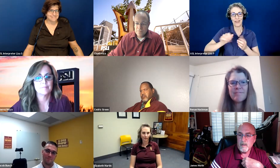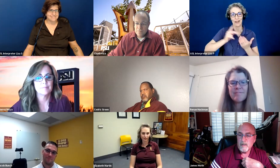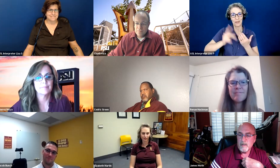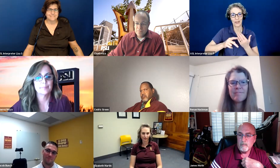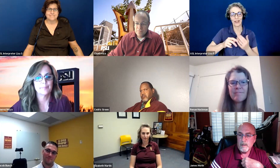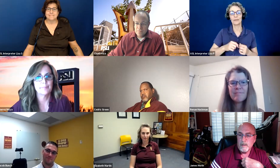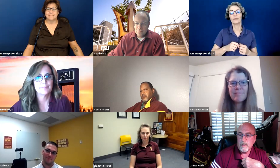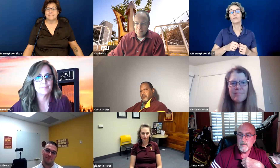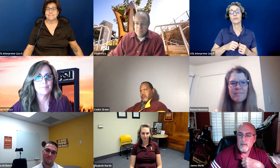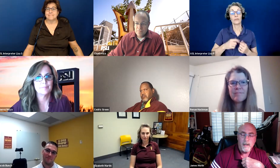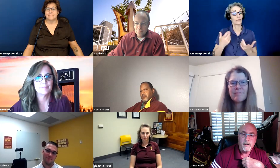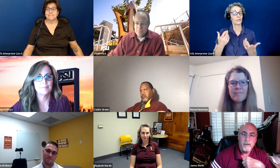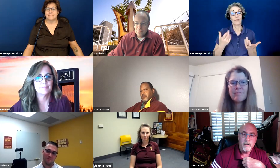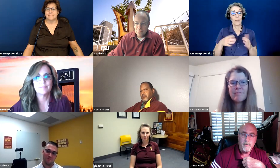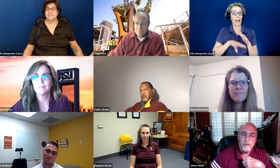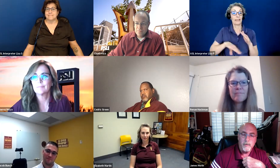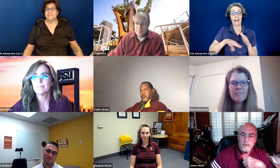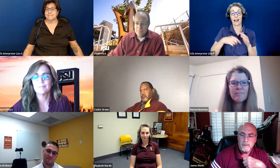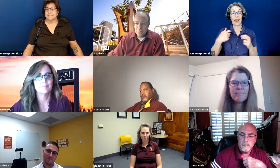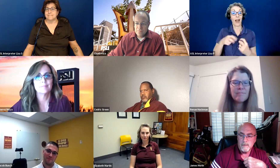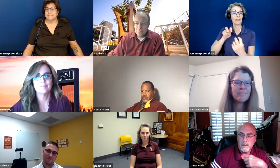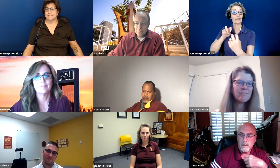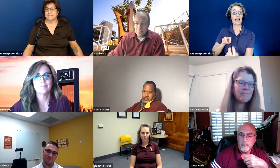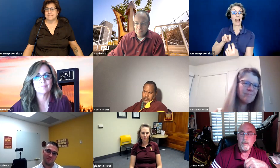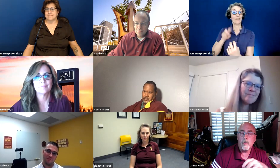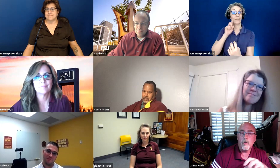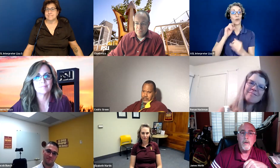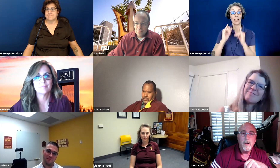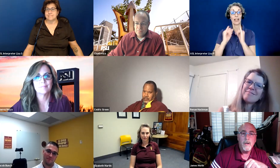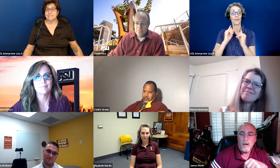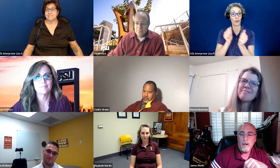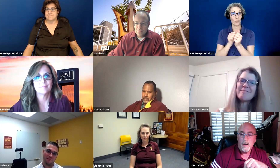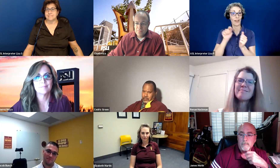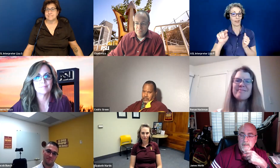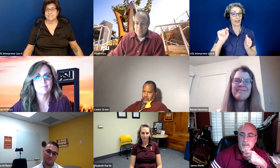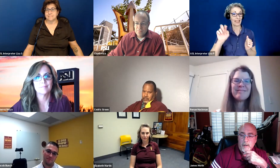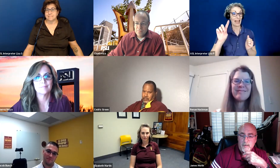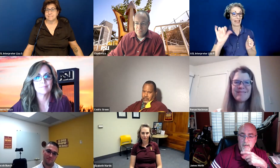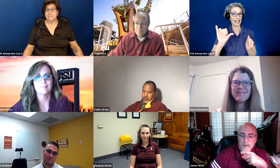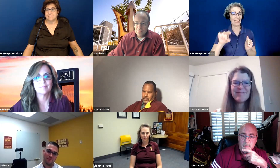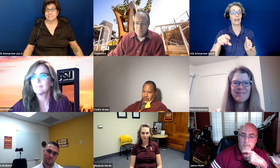And essentially, when I sat down to interview with her, she basically just said,